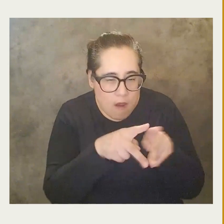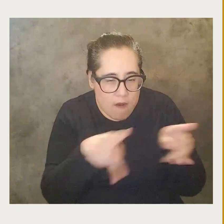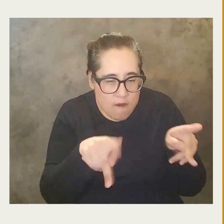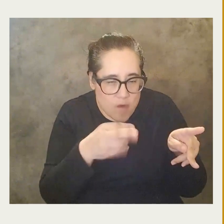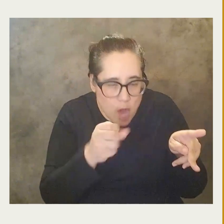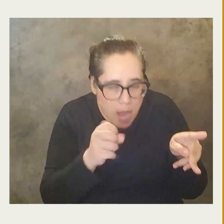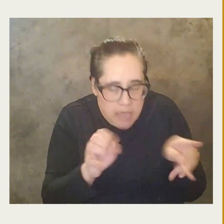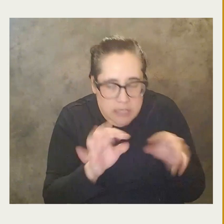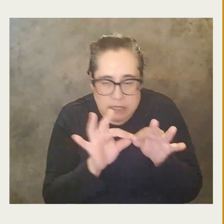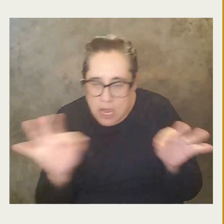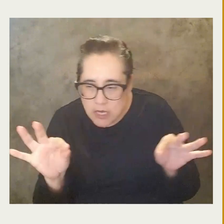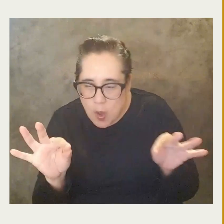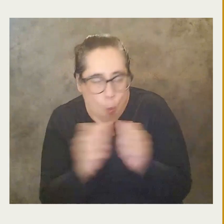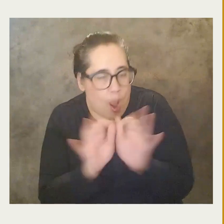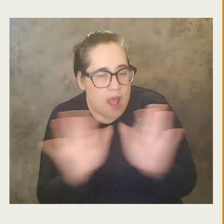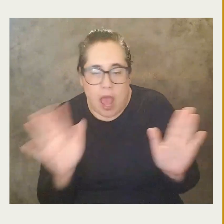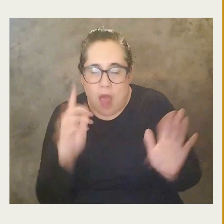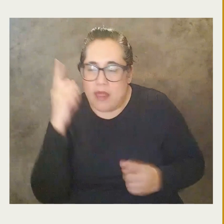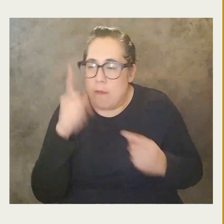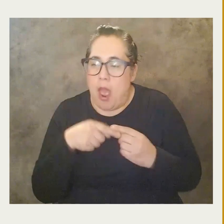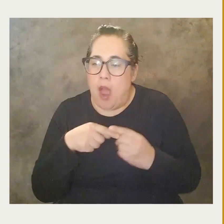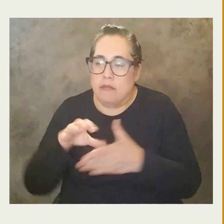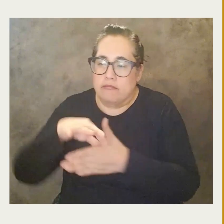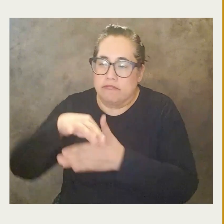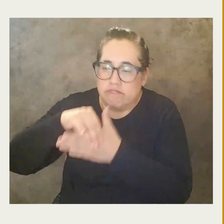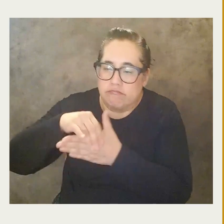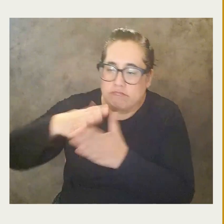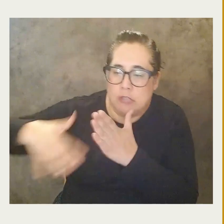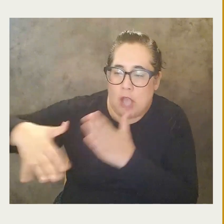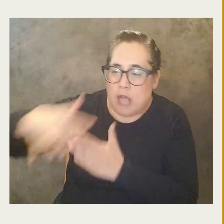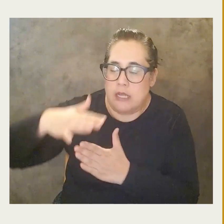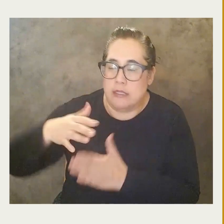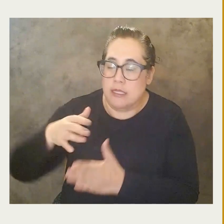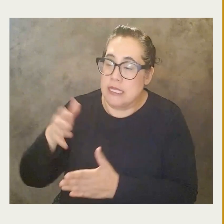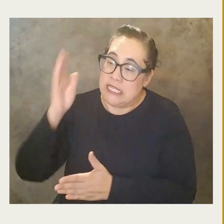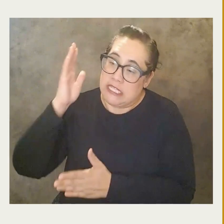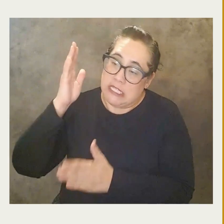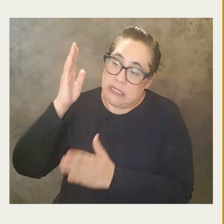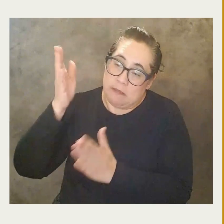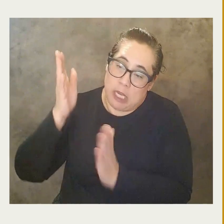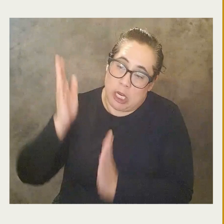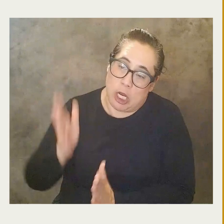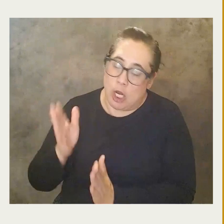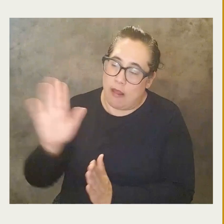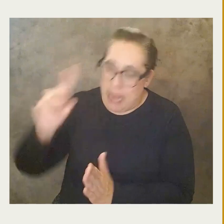and sentences without considering context, speaker intention, or external factors.